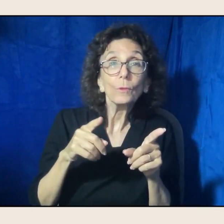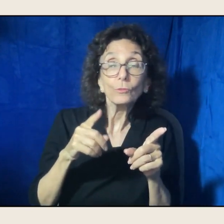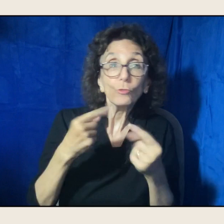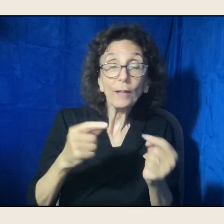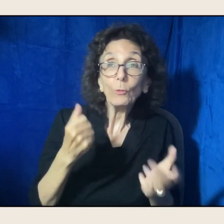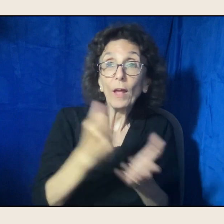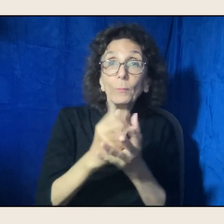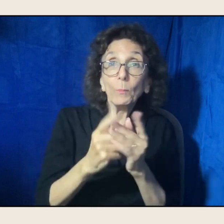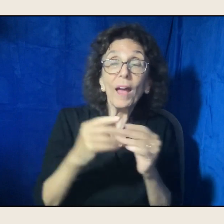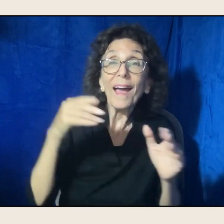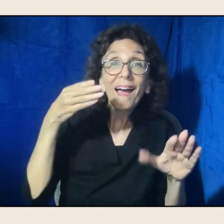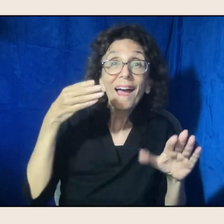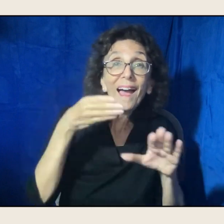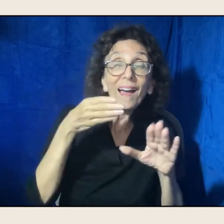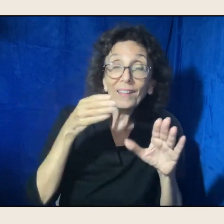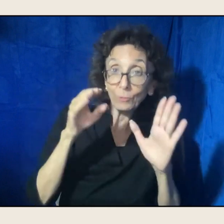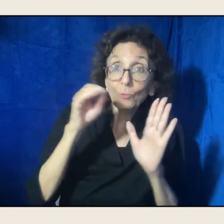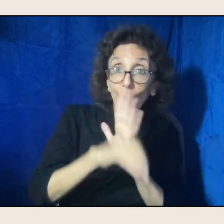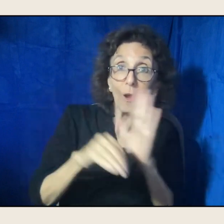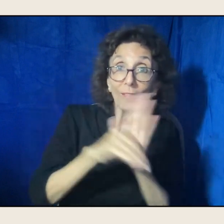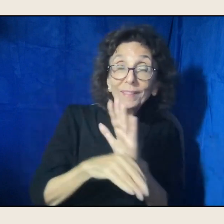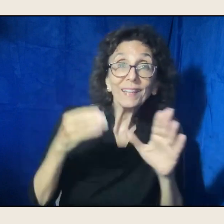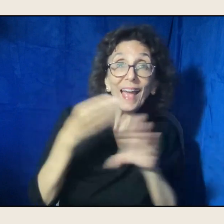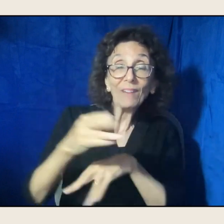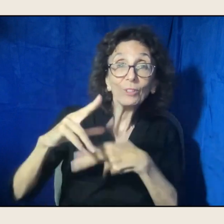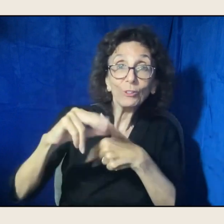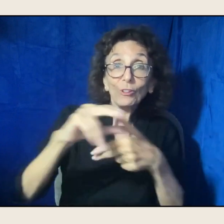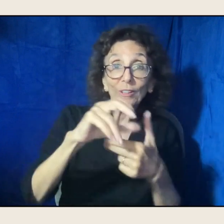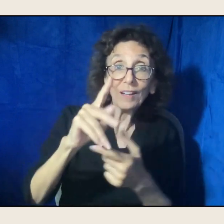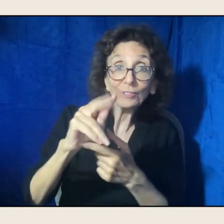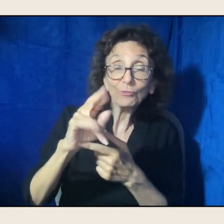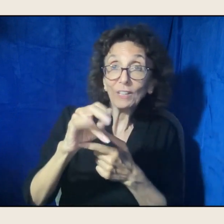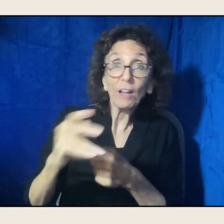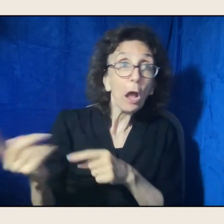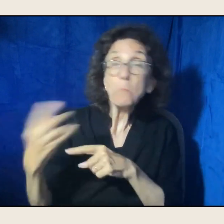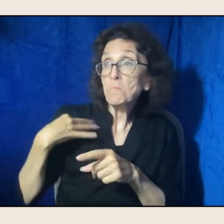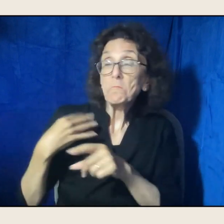and I was stunned and found I was inadequate.